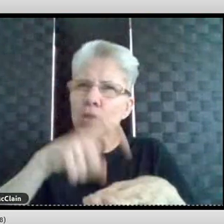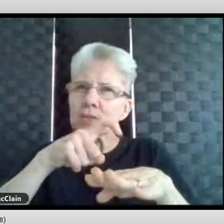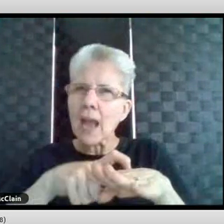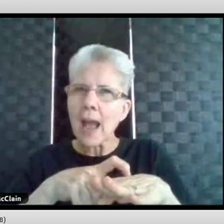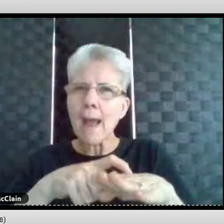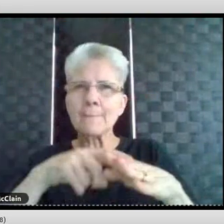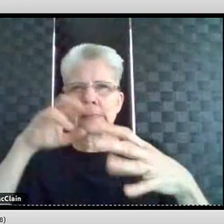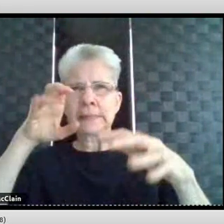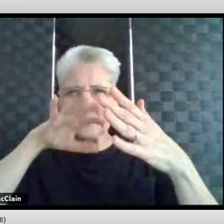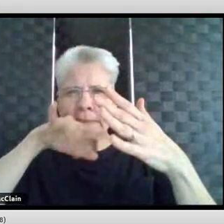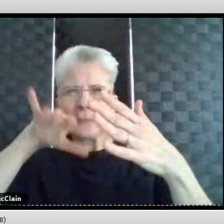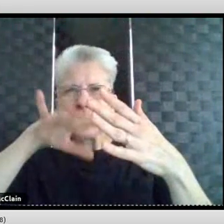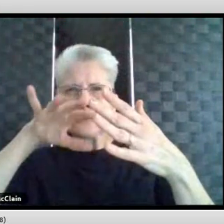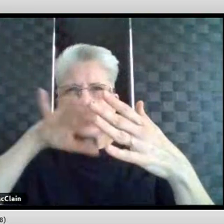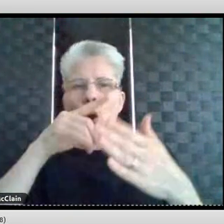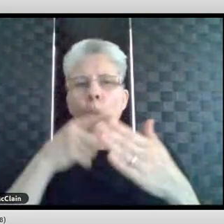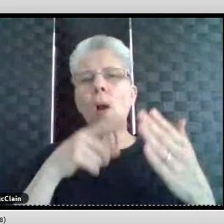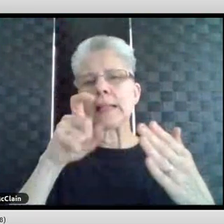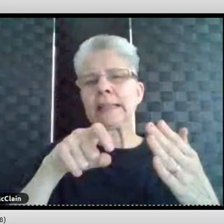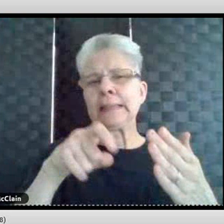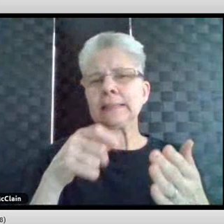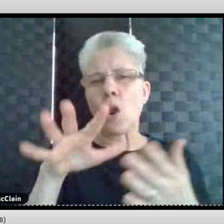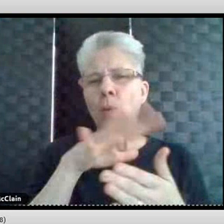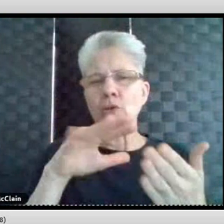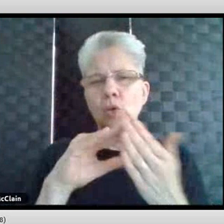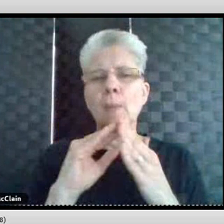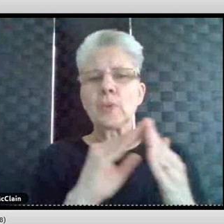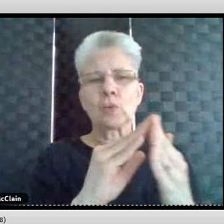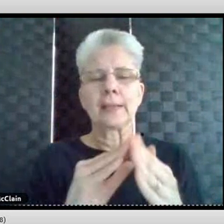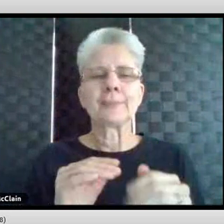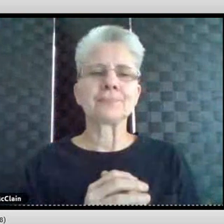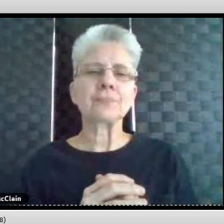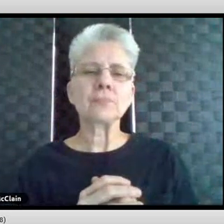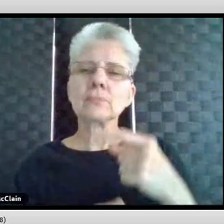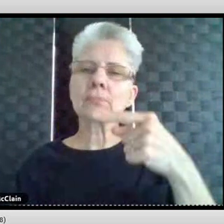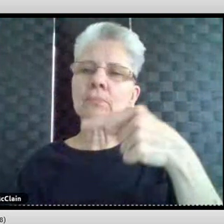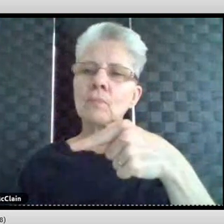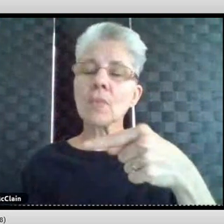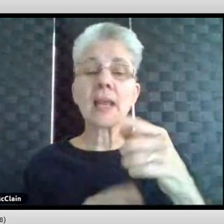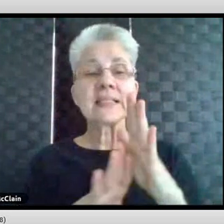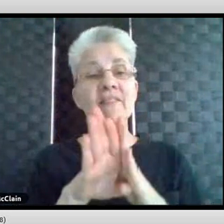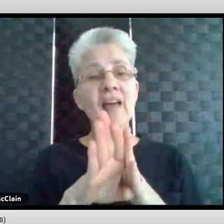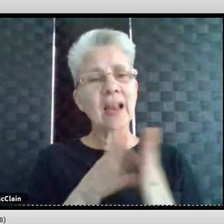help from other people or other entities. You want to develop relationships with --